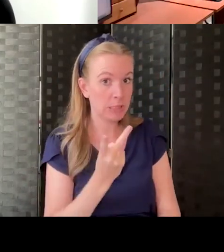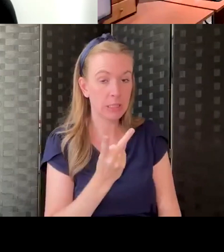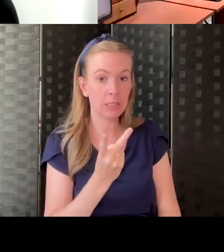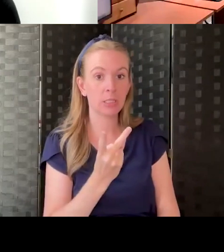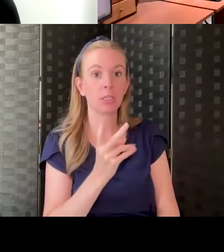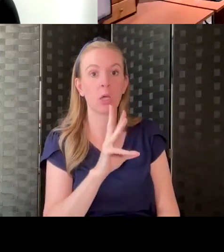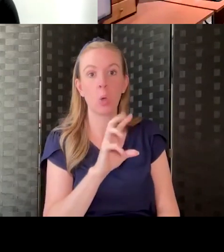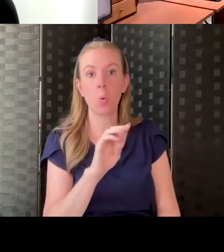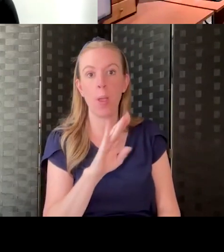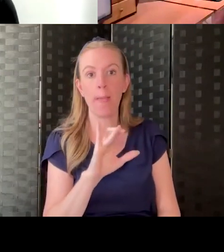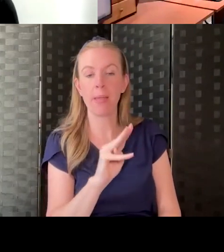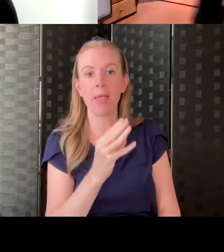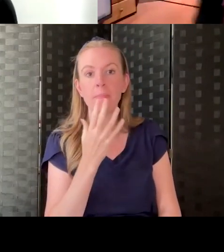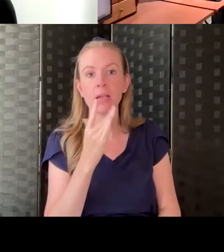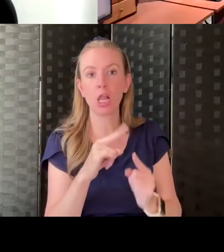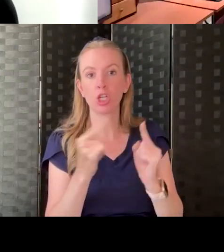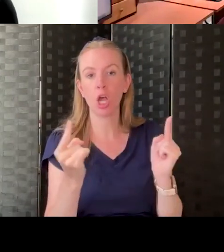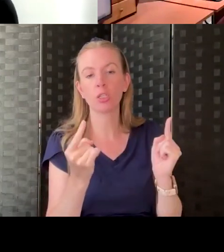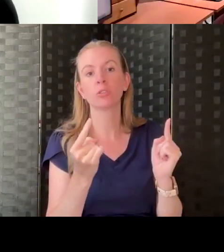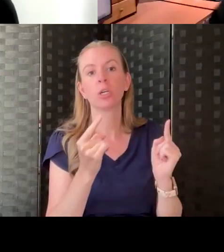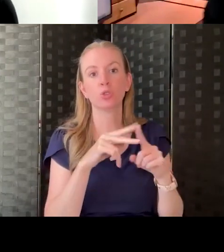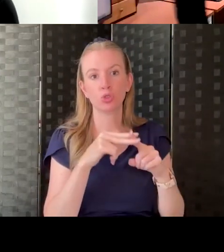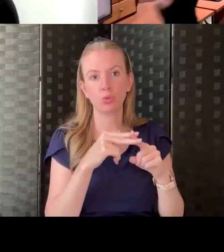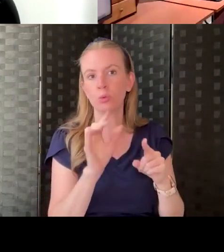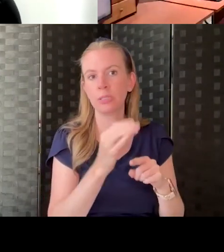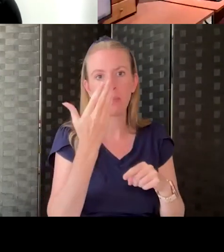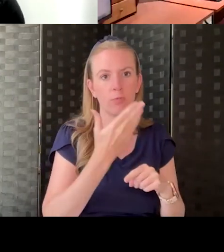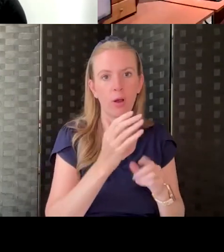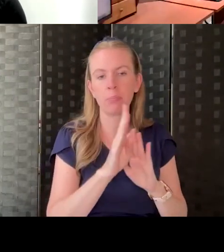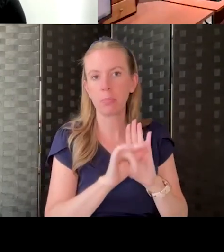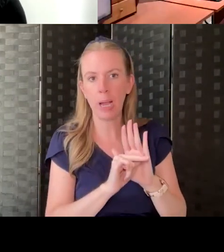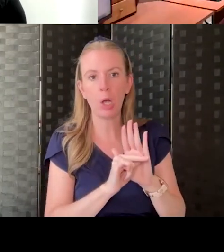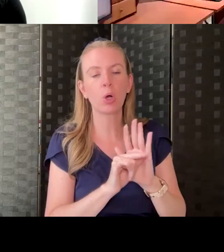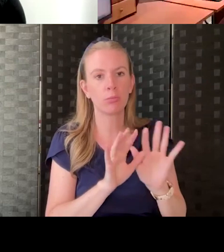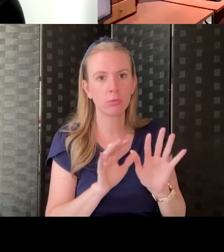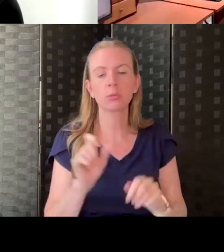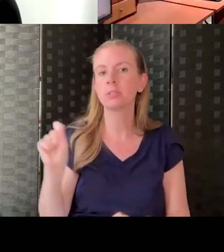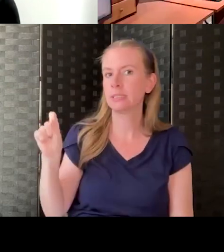color contrast tool -- >> Homer: With the one